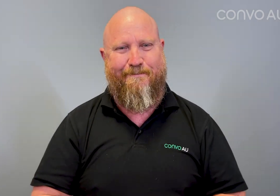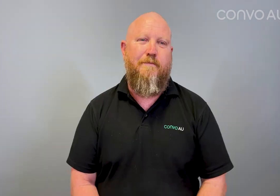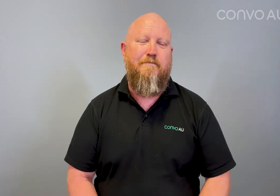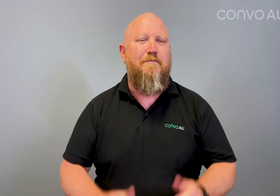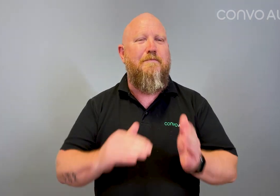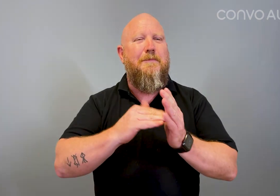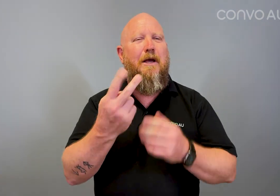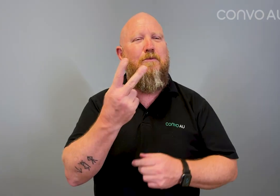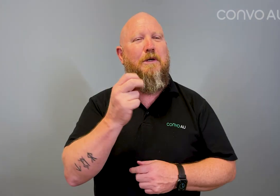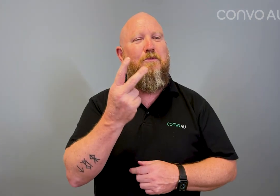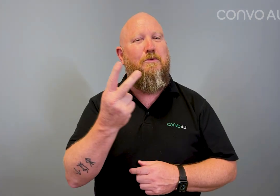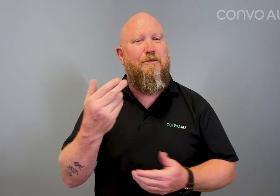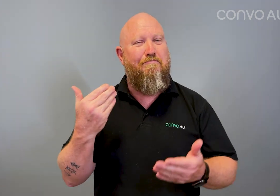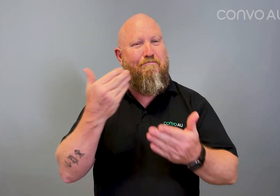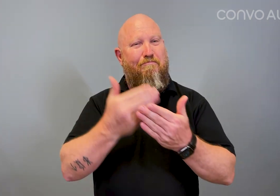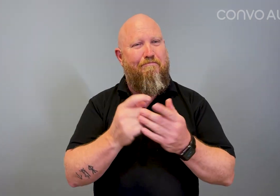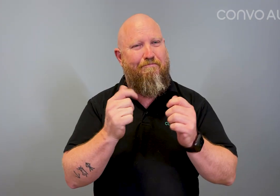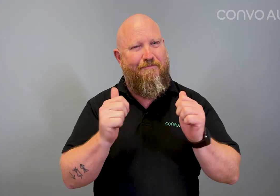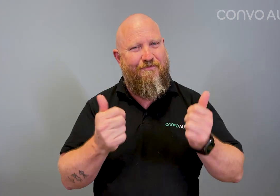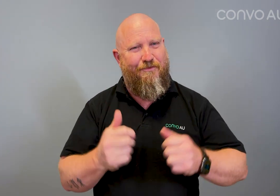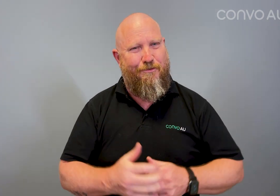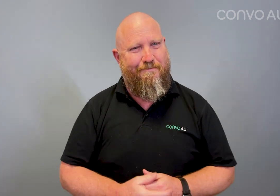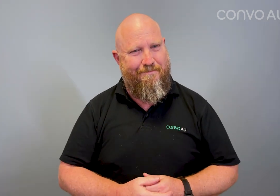As we close to 2022,